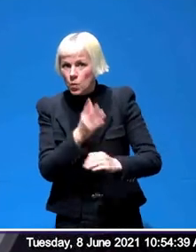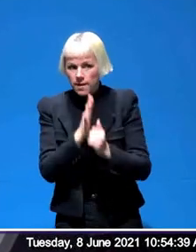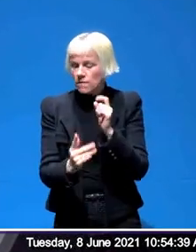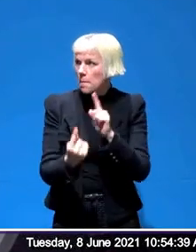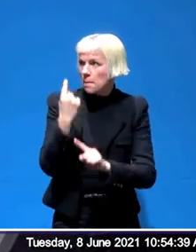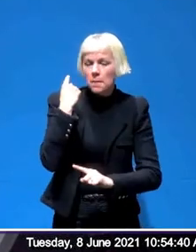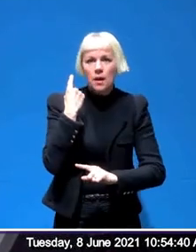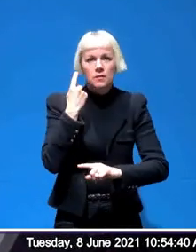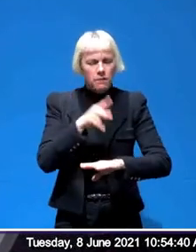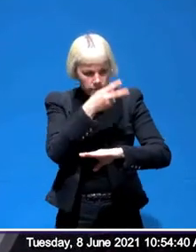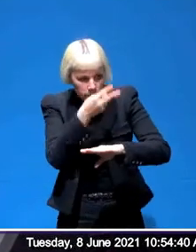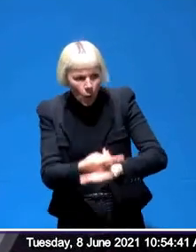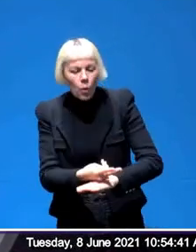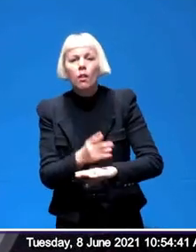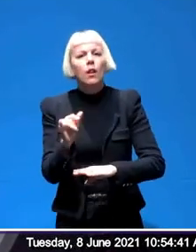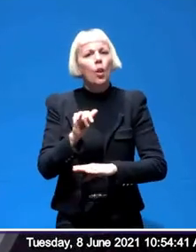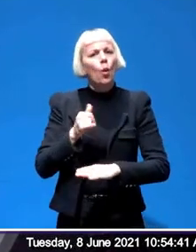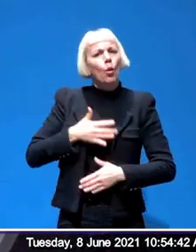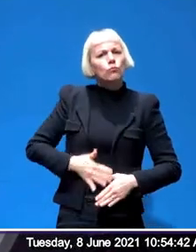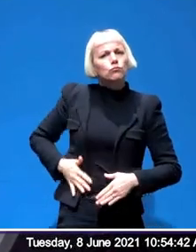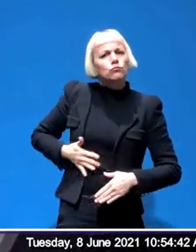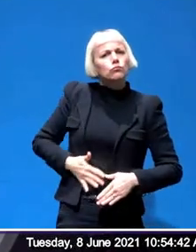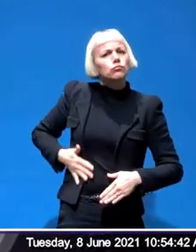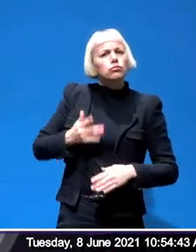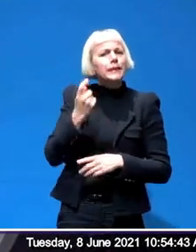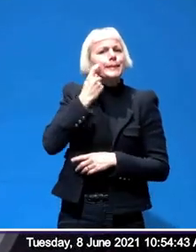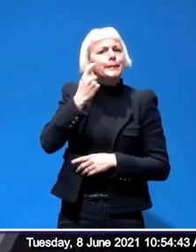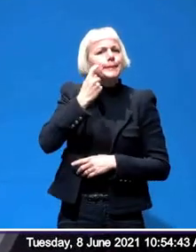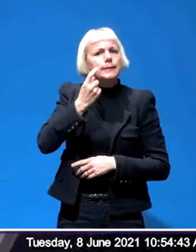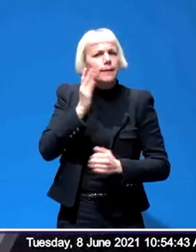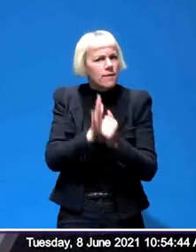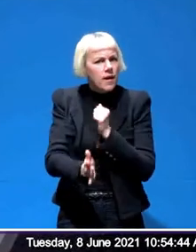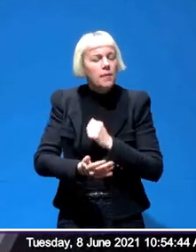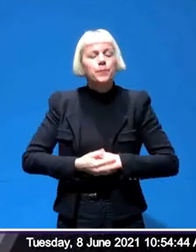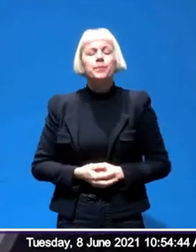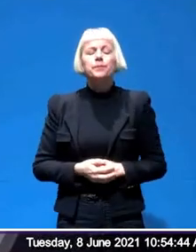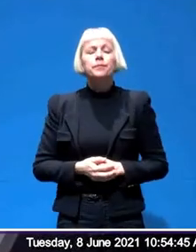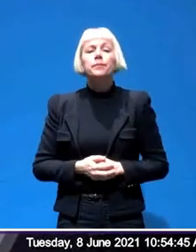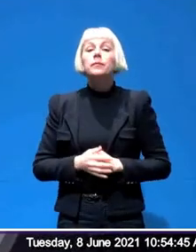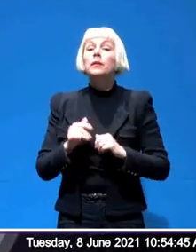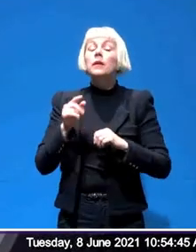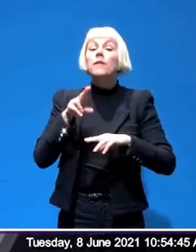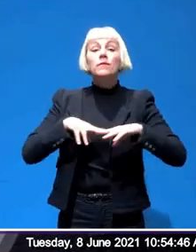or to bruise easily. Following my report to the police on 26 February, I was told that DHS